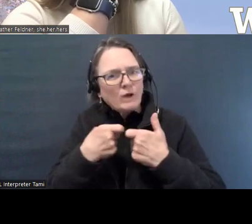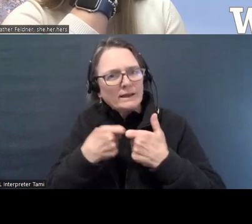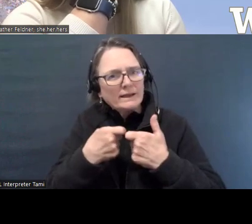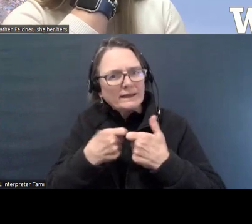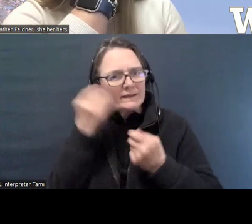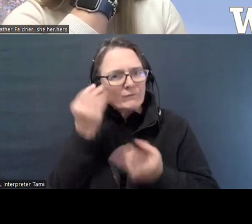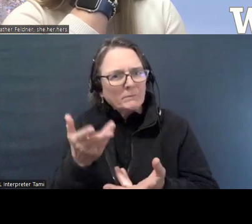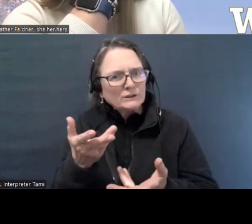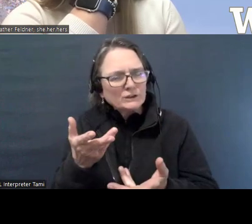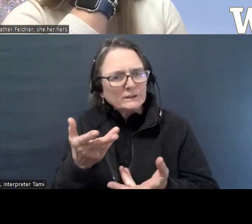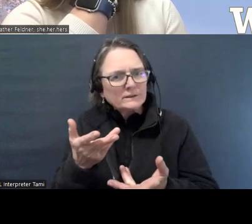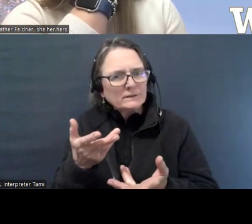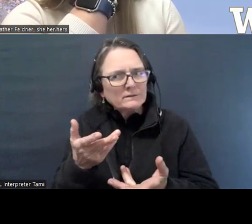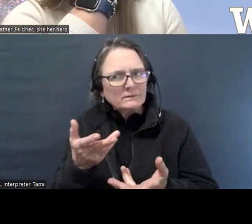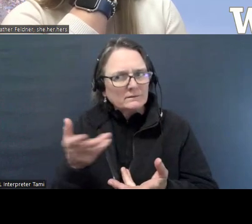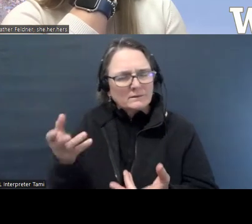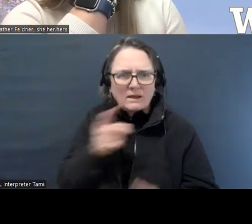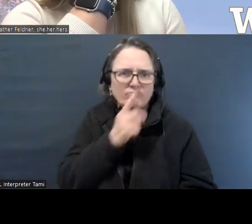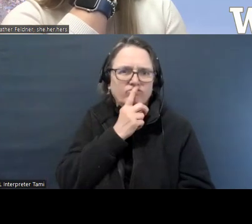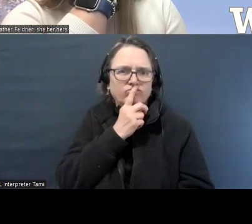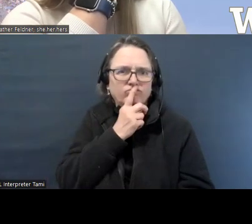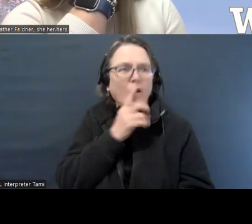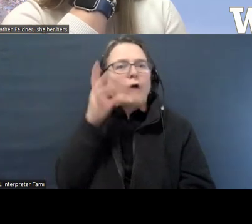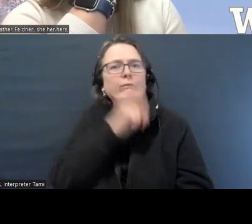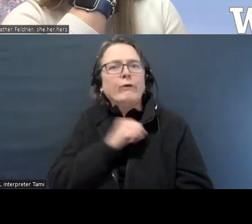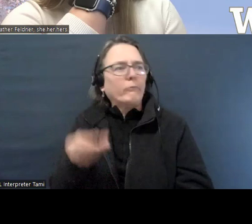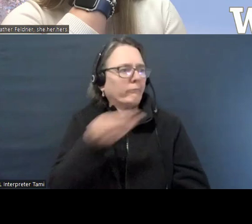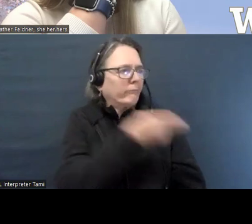Then I have also had some experience with my support person